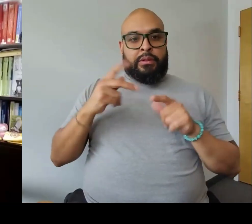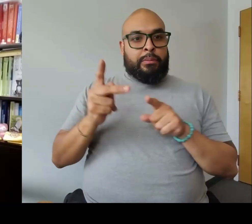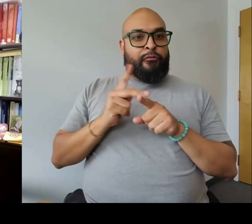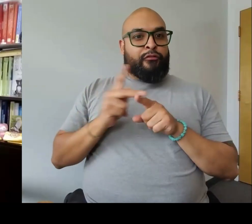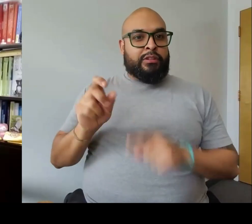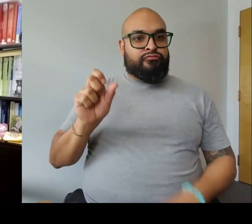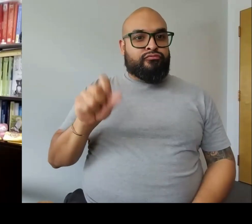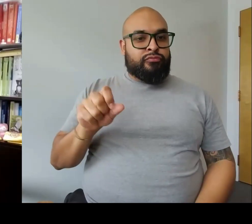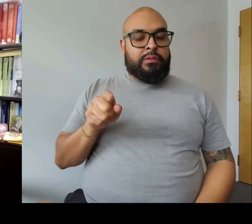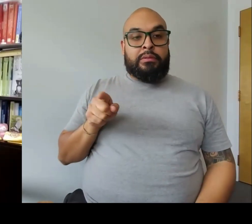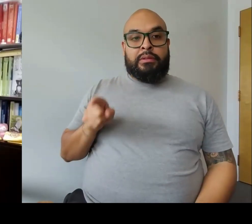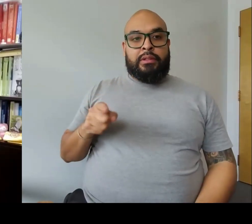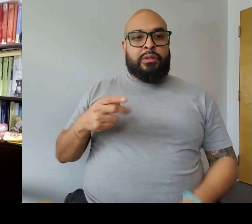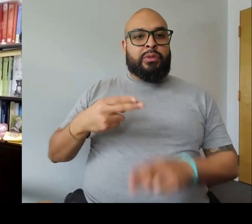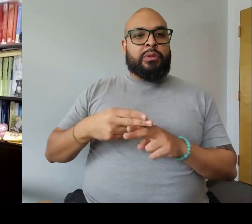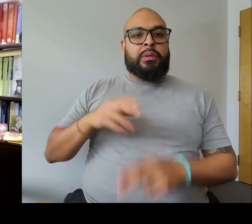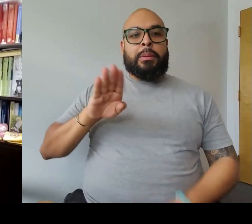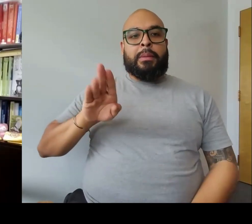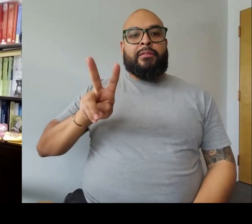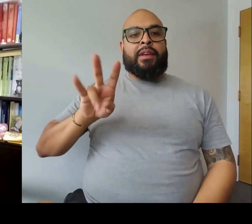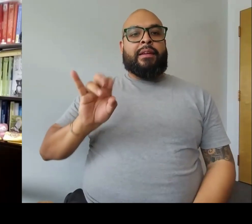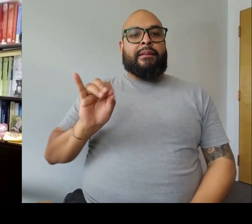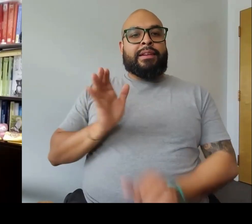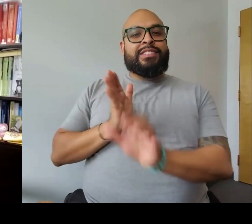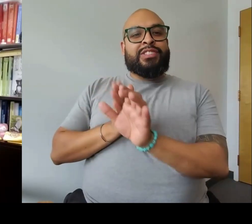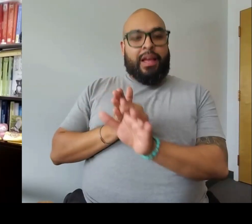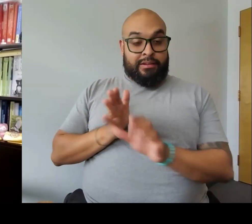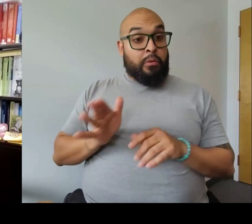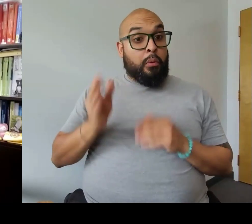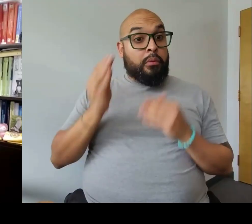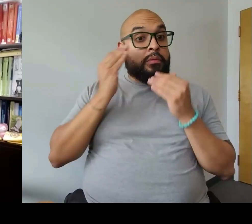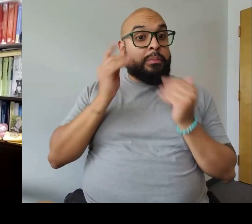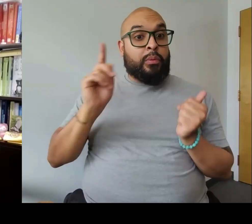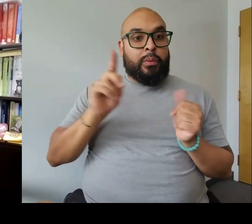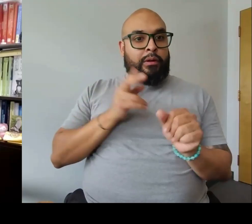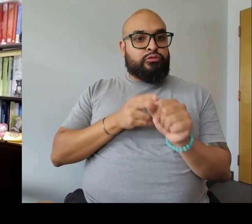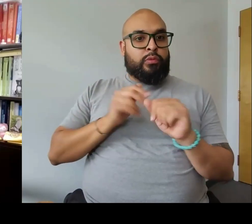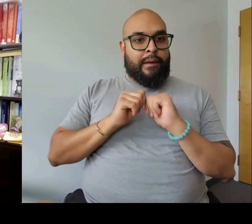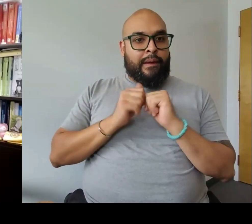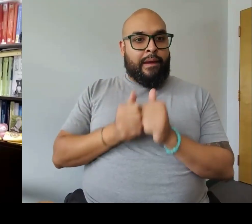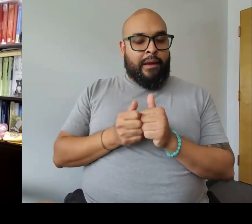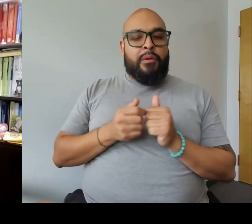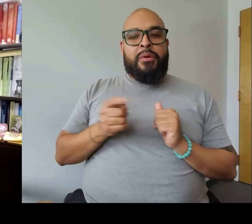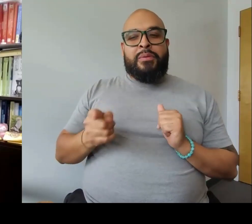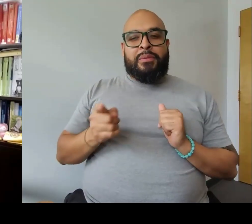That is also called BVI Psych. So information to join our Google group will be in the handout for today.